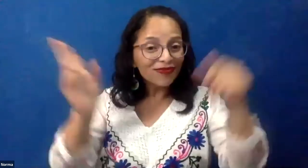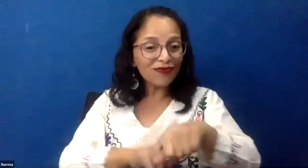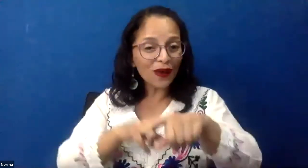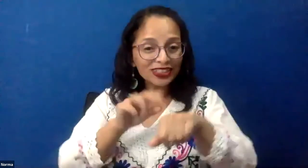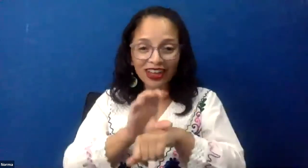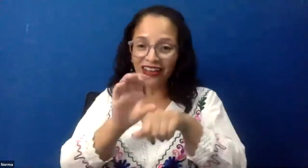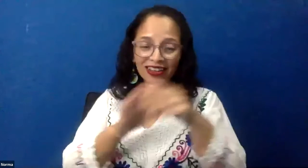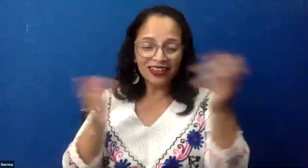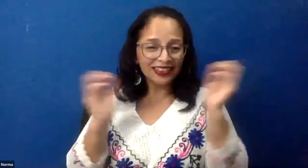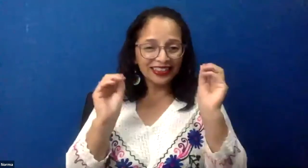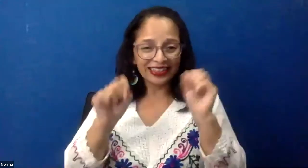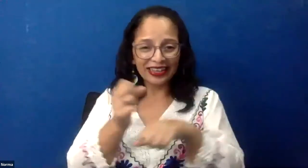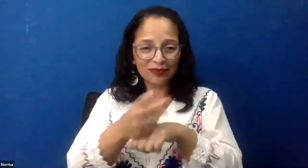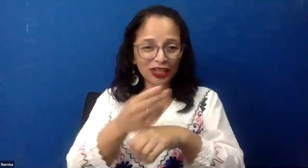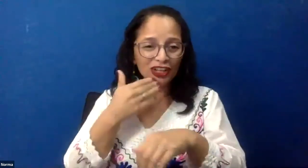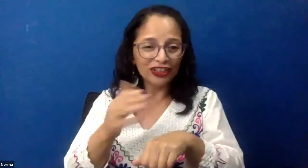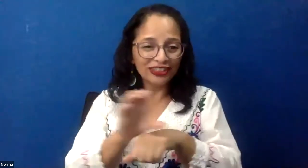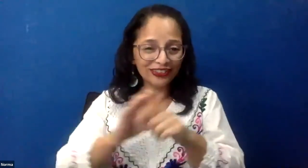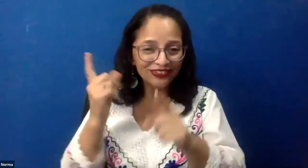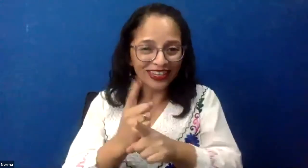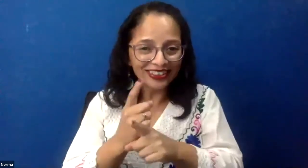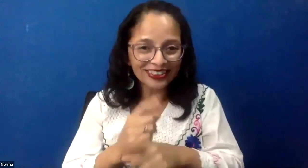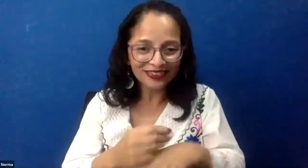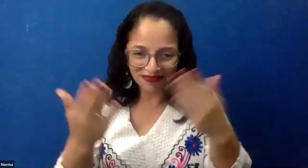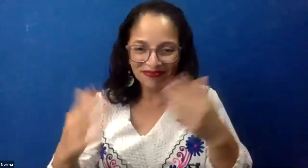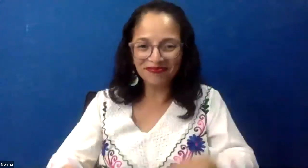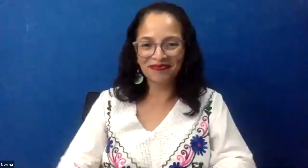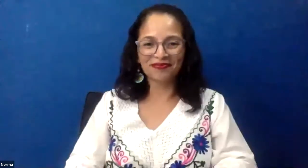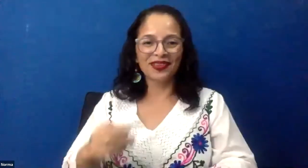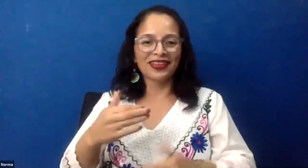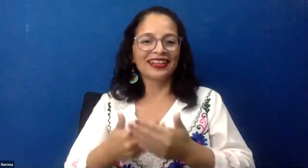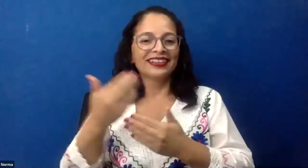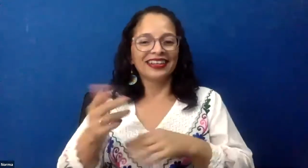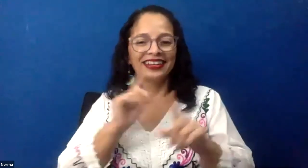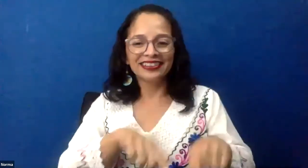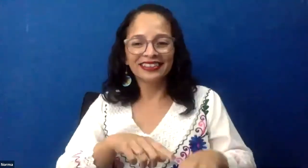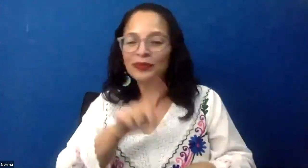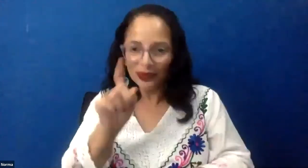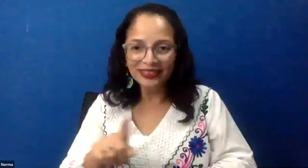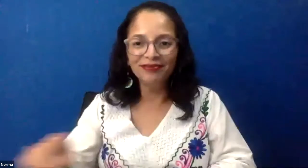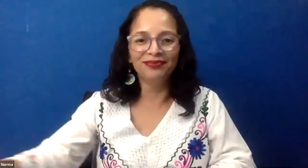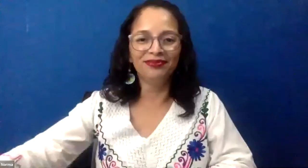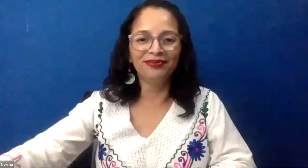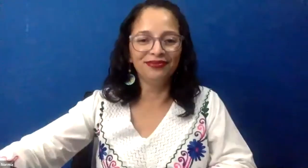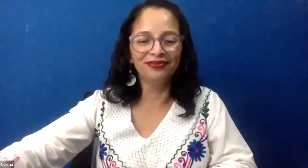And it's actually chocolate. Good. Yes. Most of them got it right.